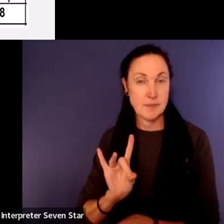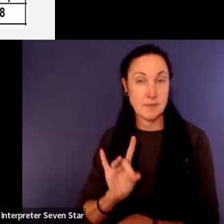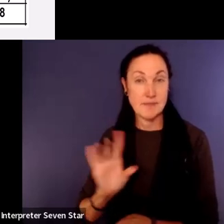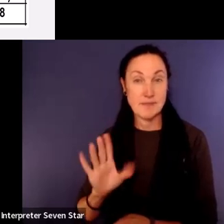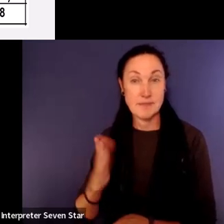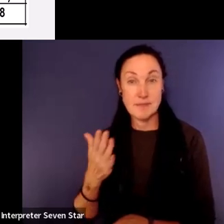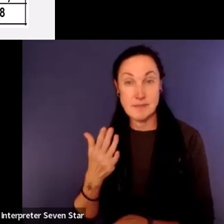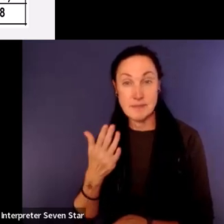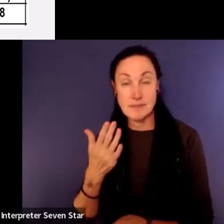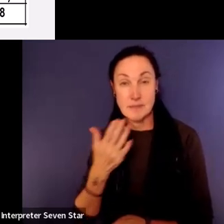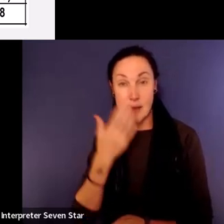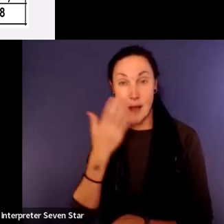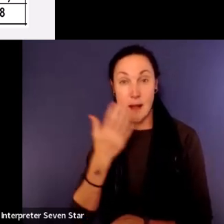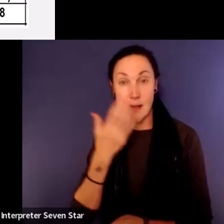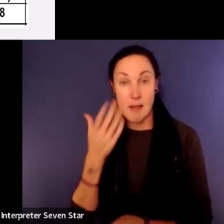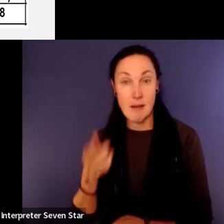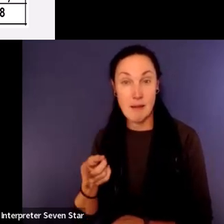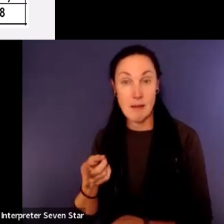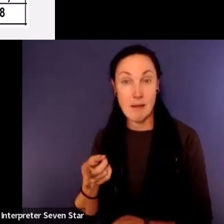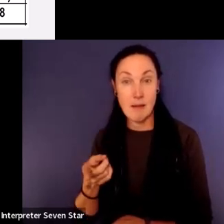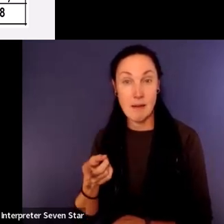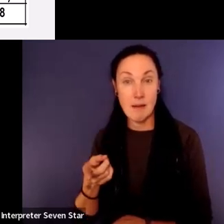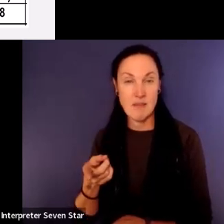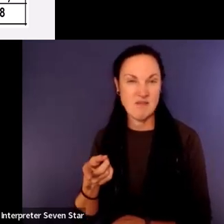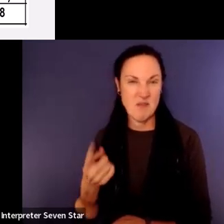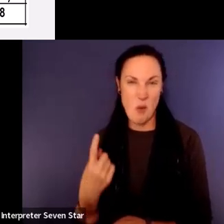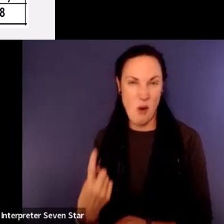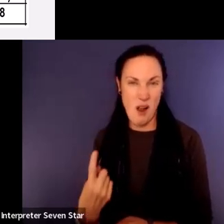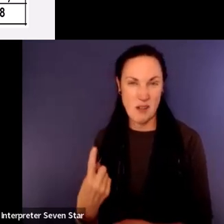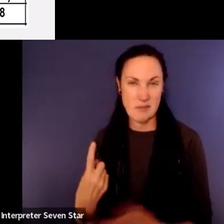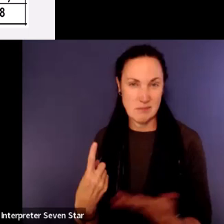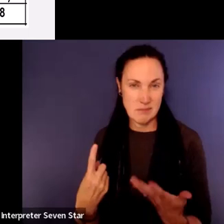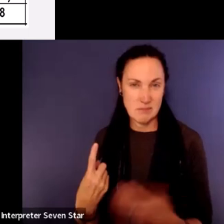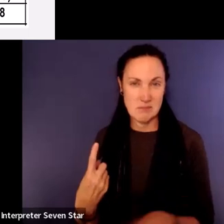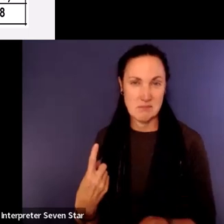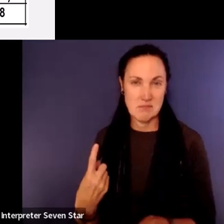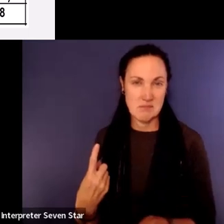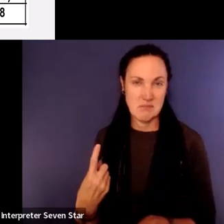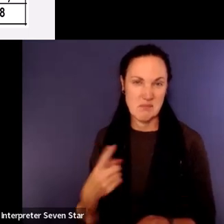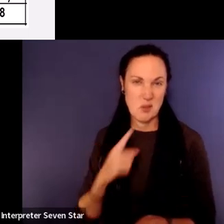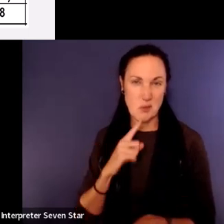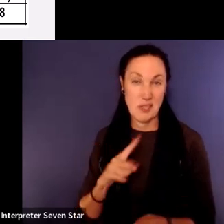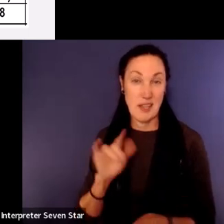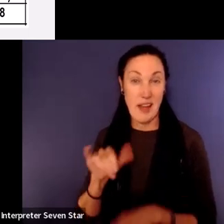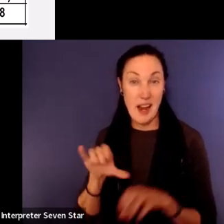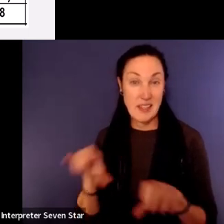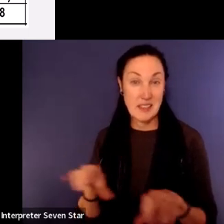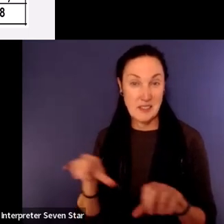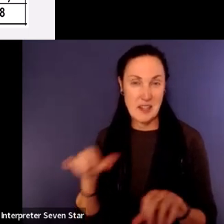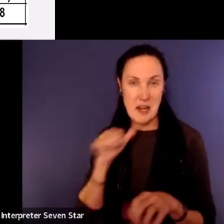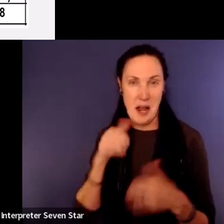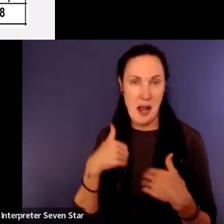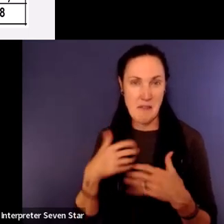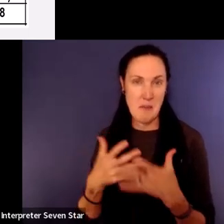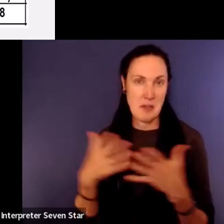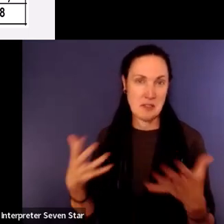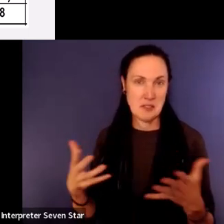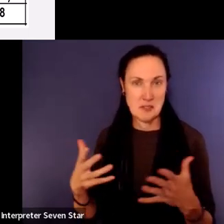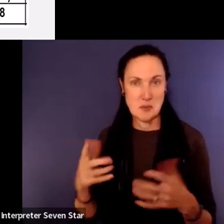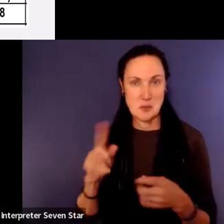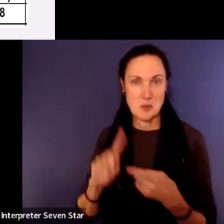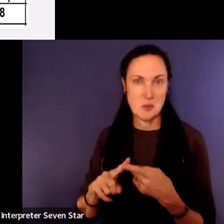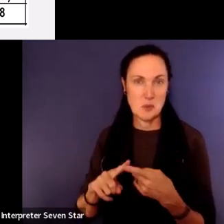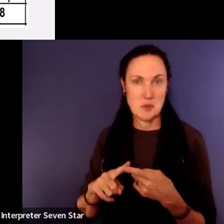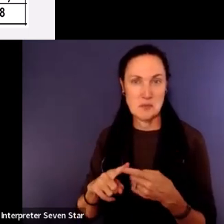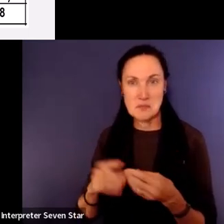and gustatory, although there wasn't much opportunity to use those senses. For proprioceptive and